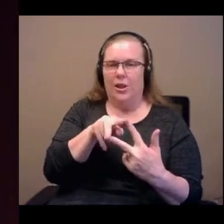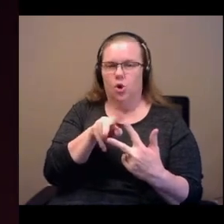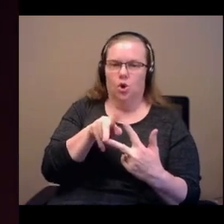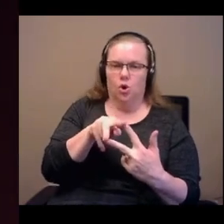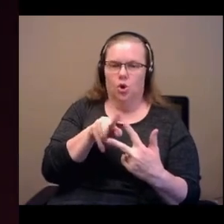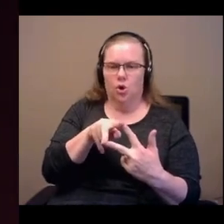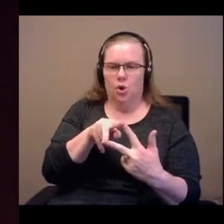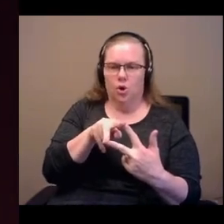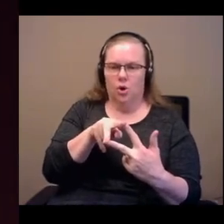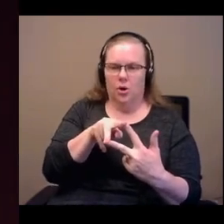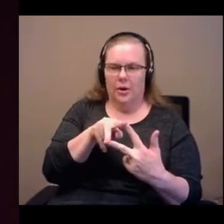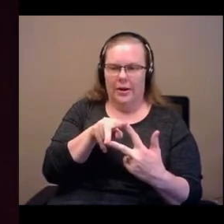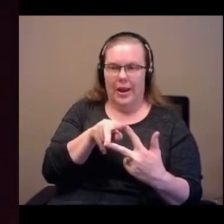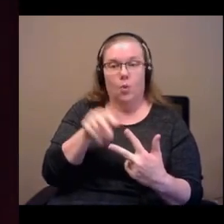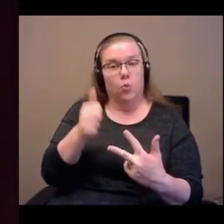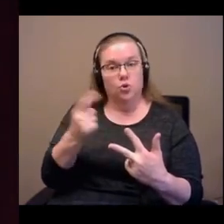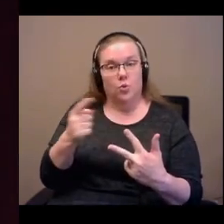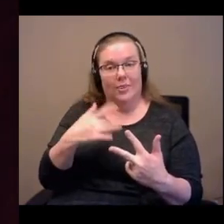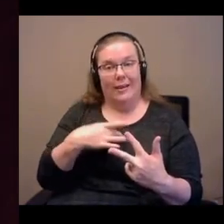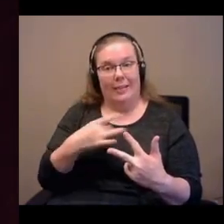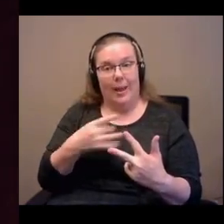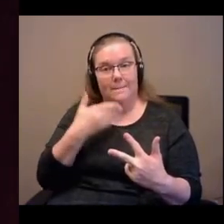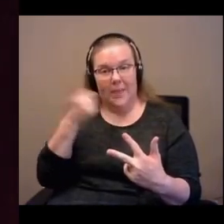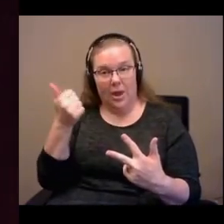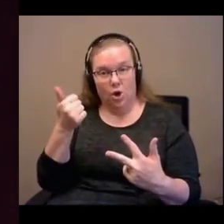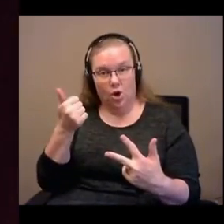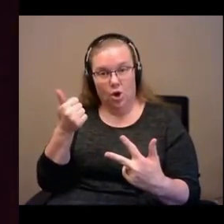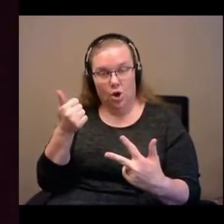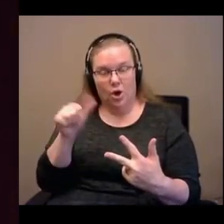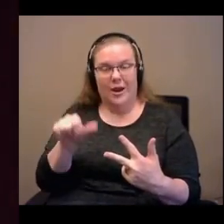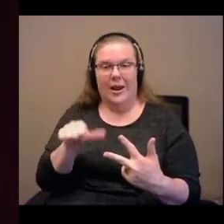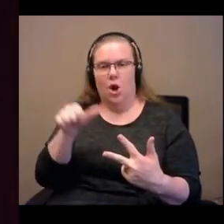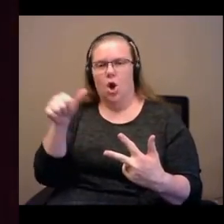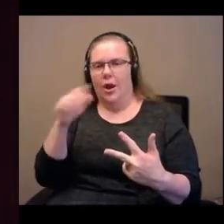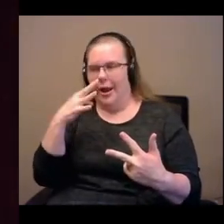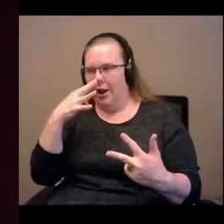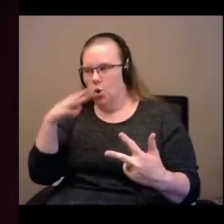options and which one they like better, and ignore all the other things they could do instead. Right?